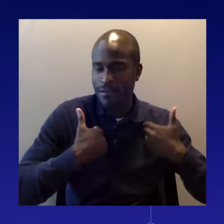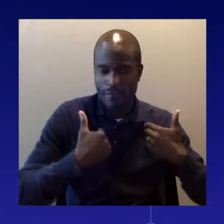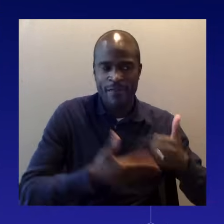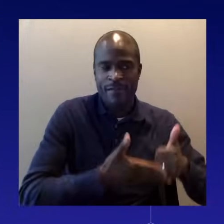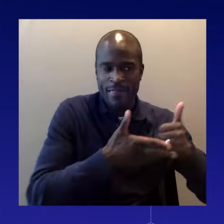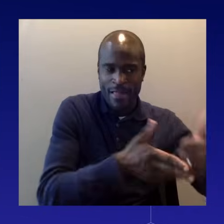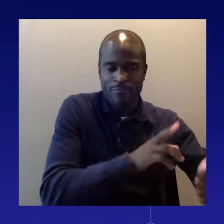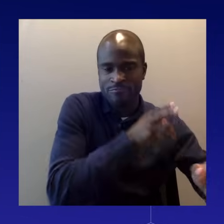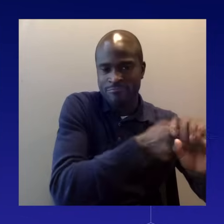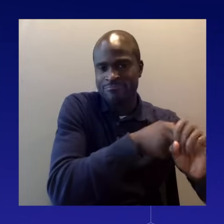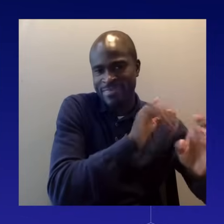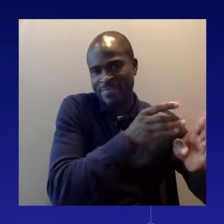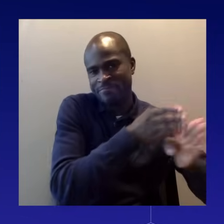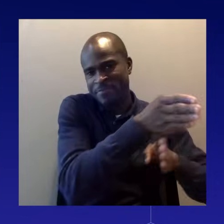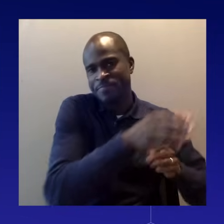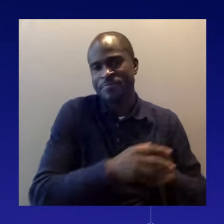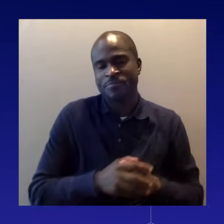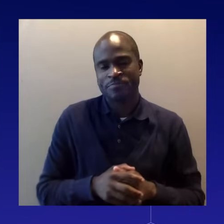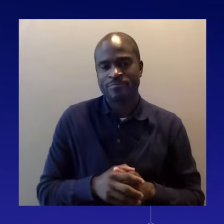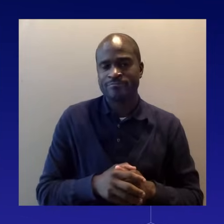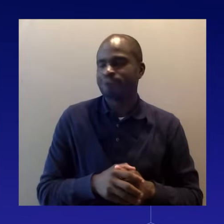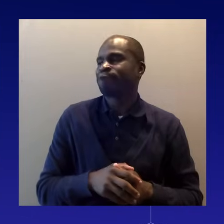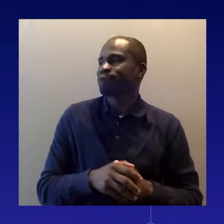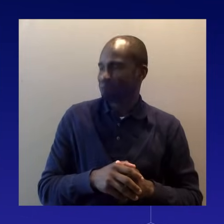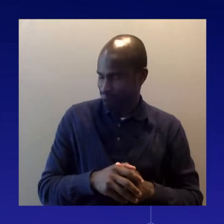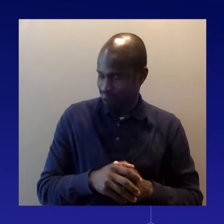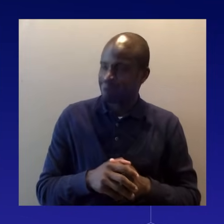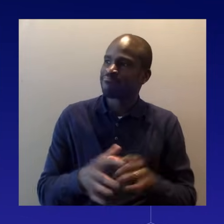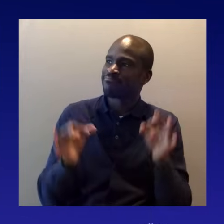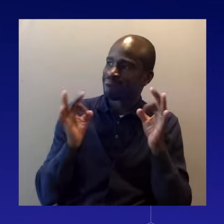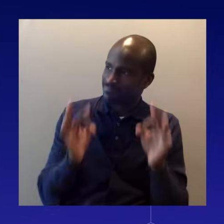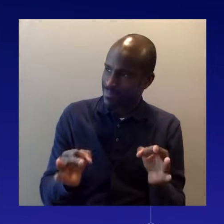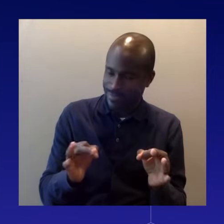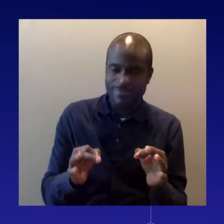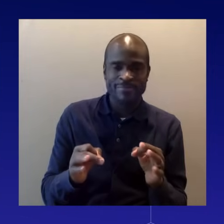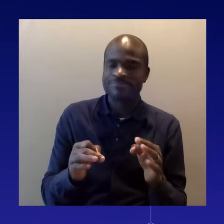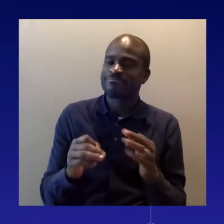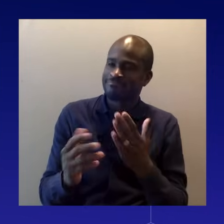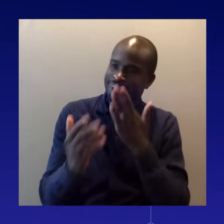certainly as lead in our communities and by so many of you. Want to thank our panelists for joining us today.